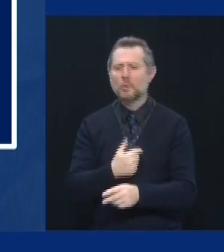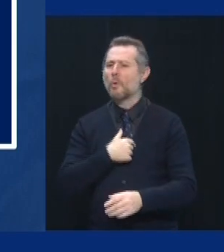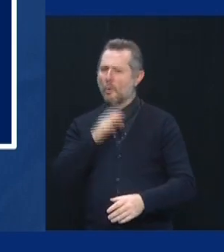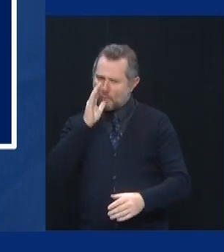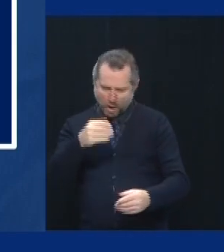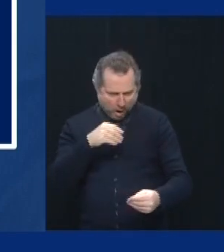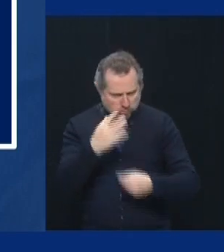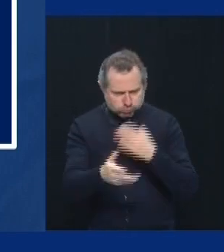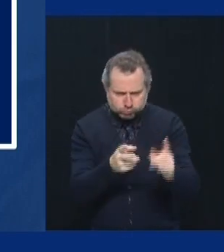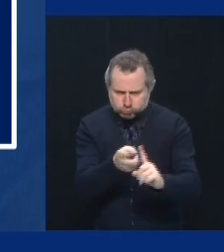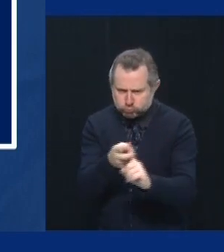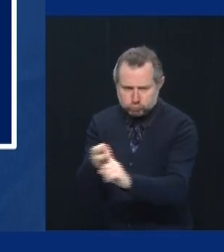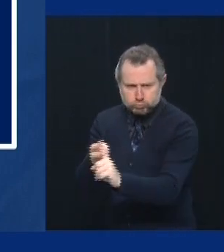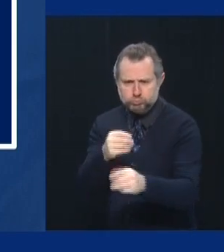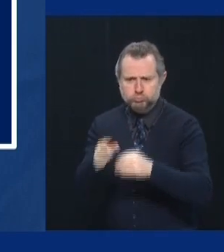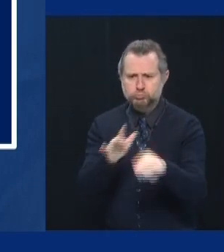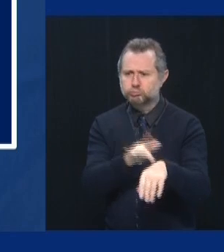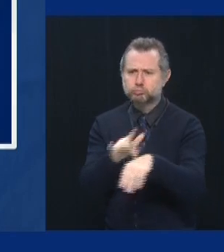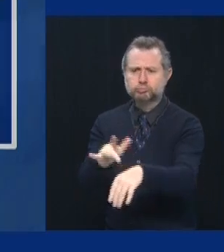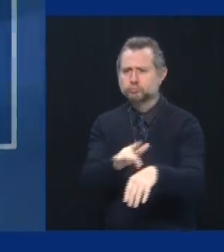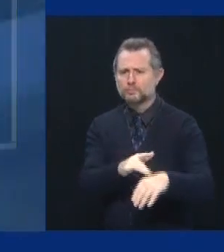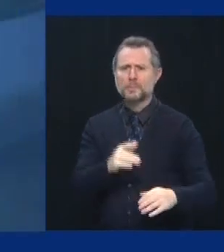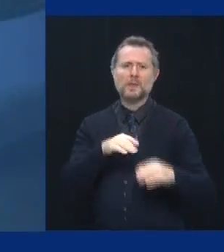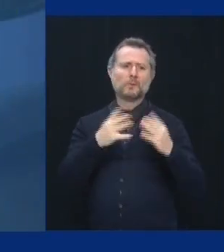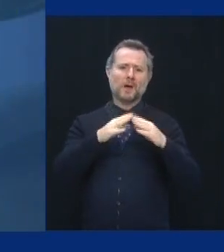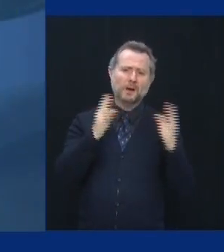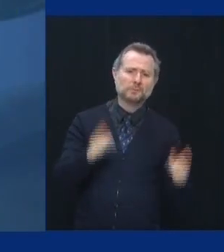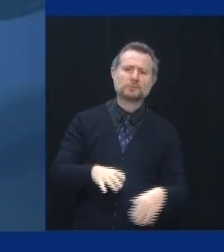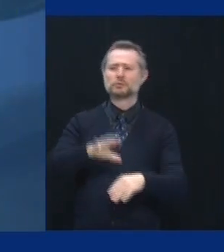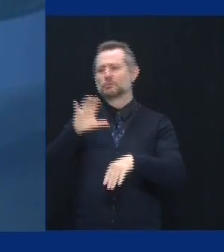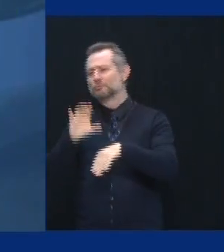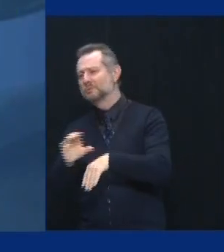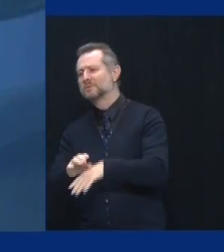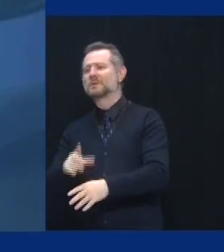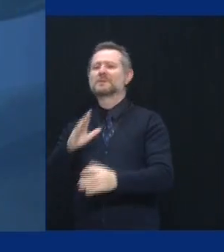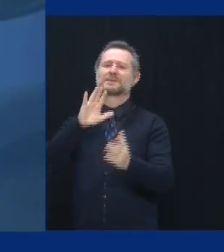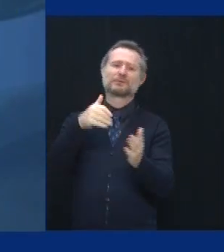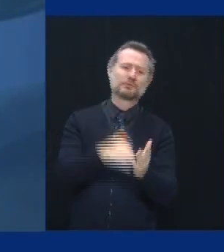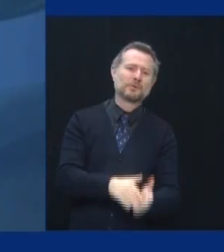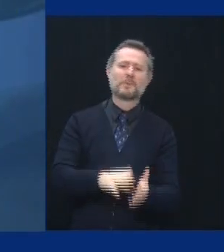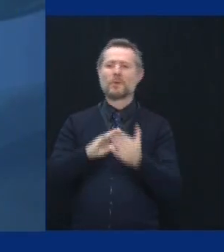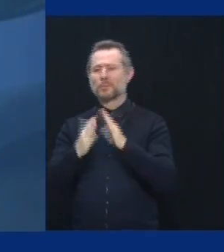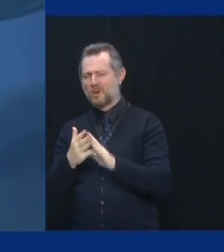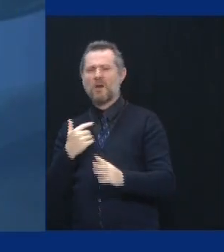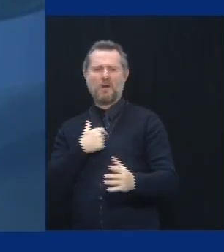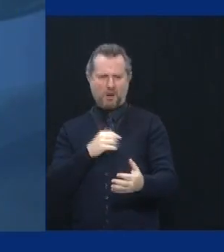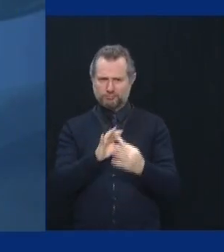HEALTH CARE DESERTS. PARTS OF THE STATE COMMUNITIES SERVICES.